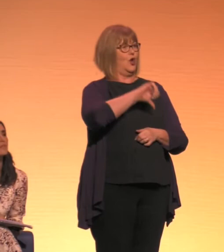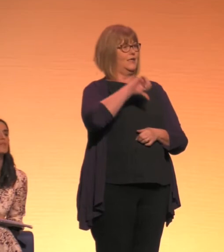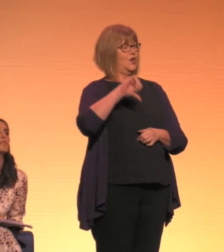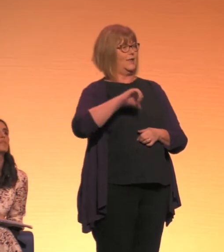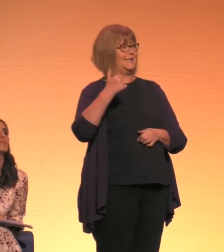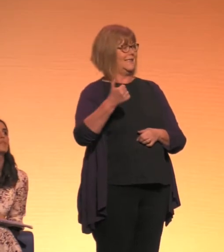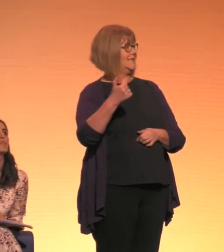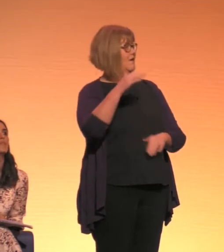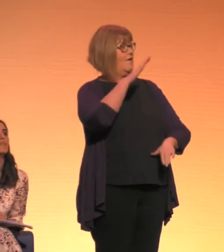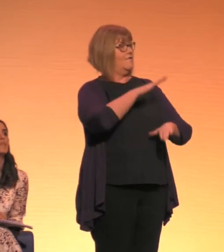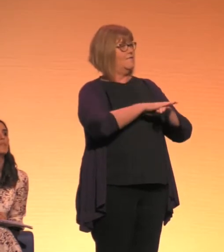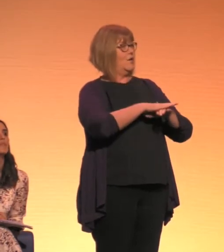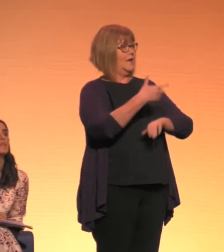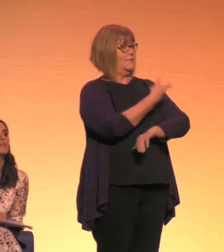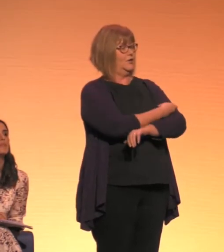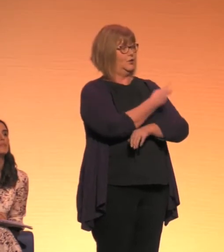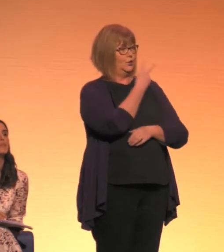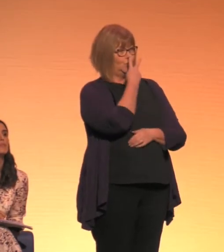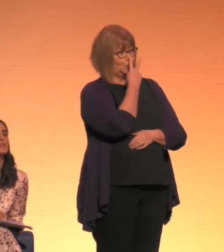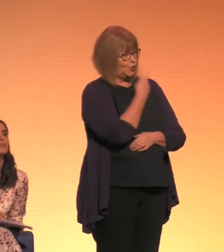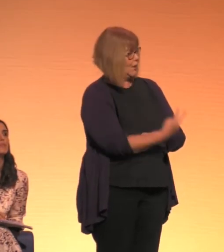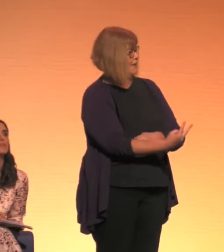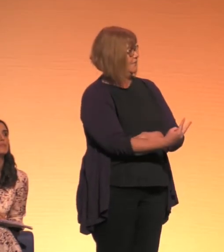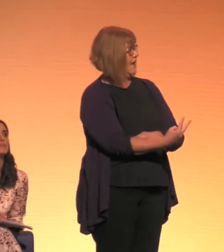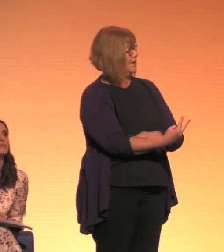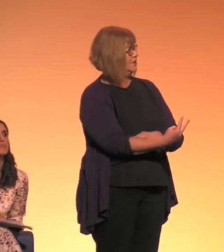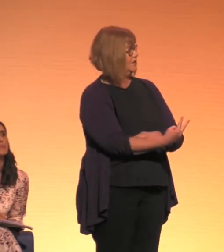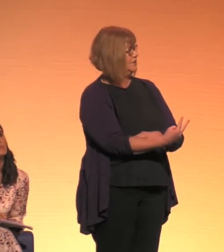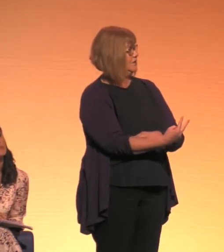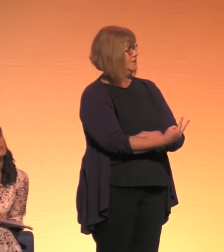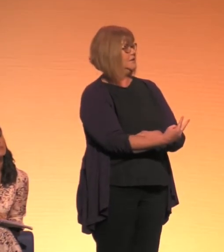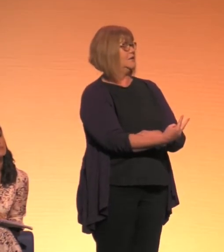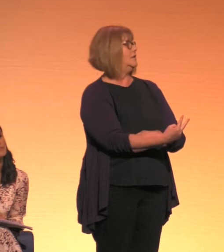fully immunized at two years of age. Get this.